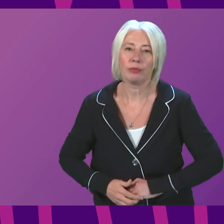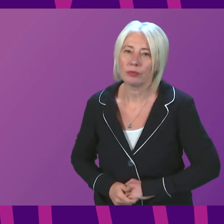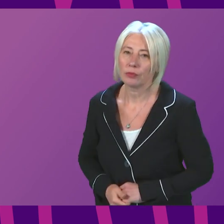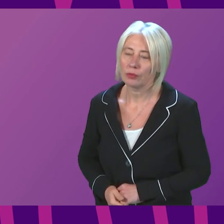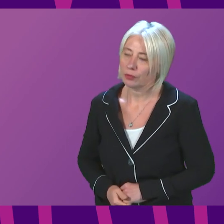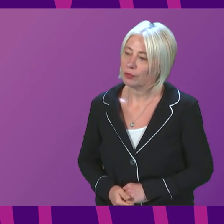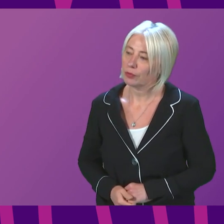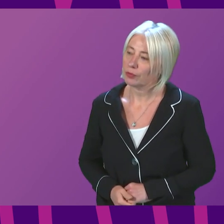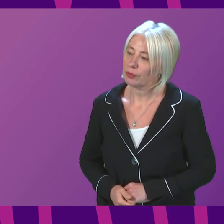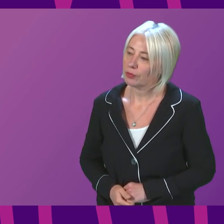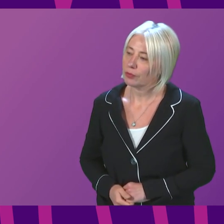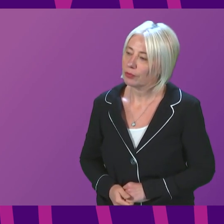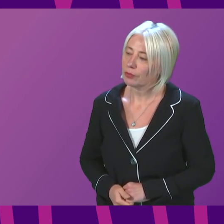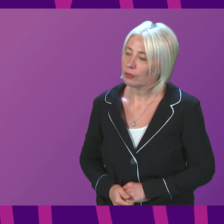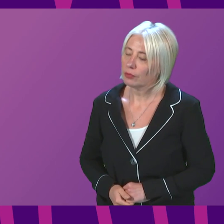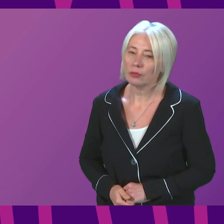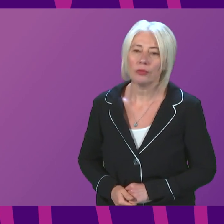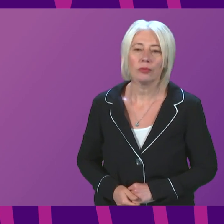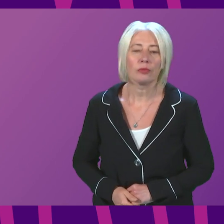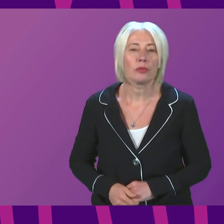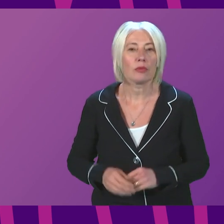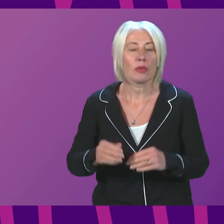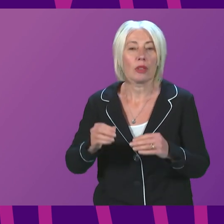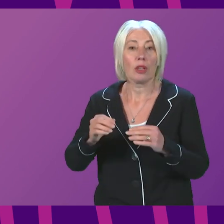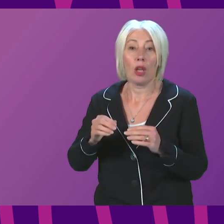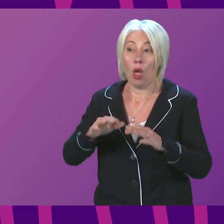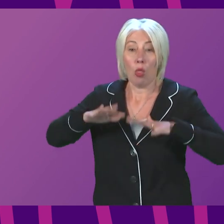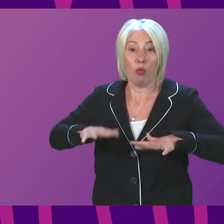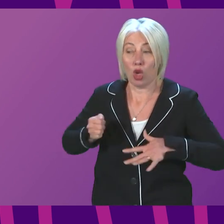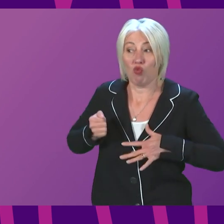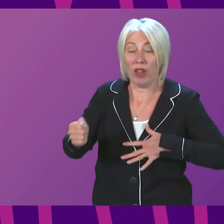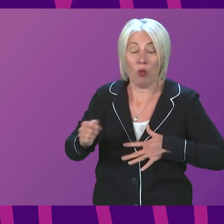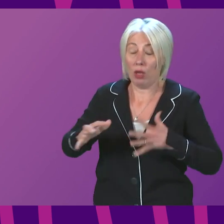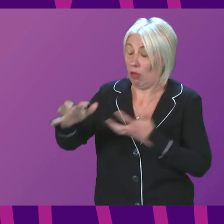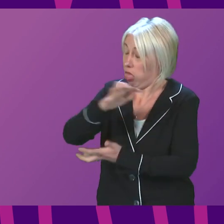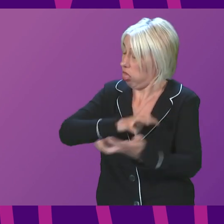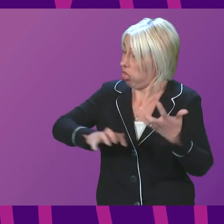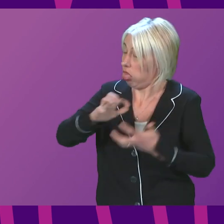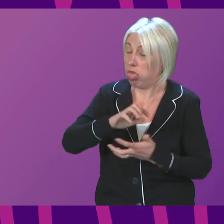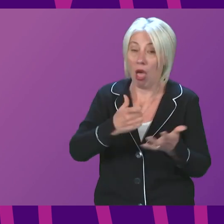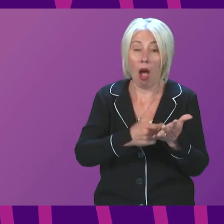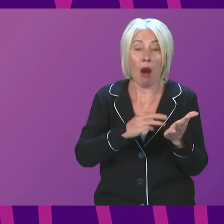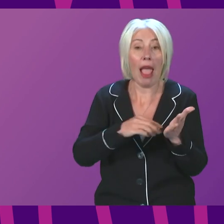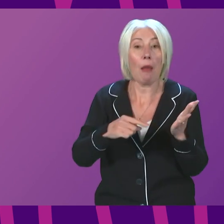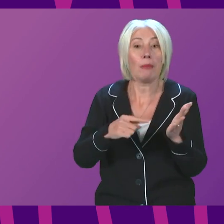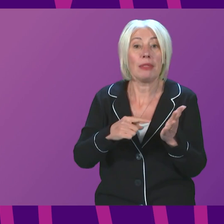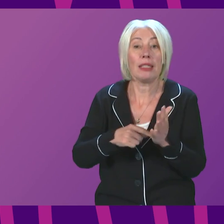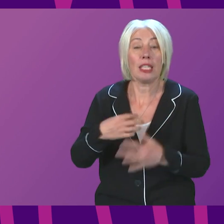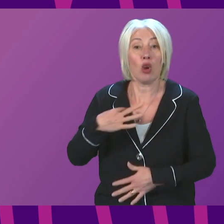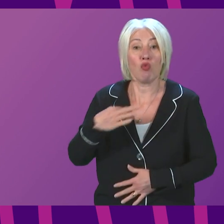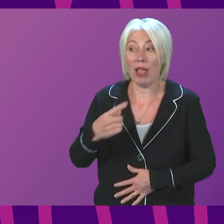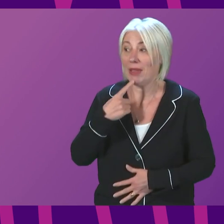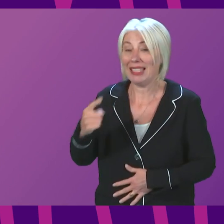British railways are in chaos and, referring to the Westminster Tory Government’s intransigence,